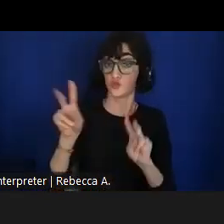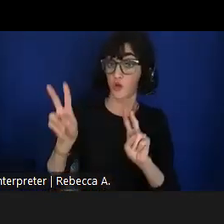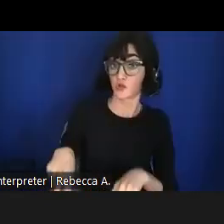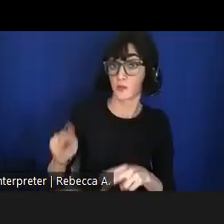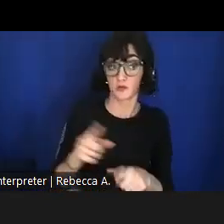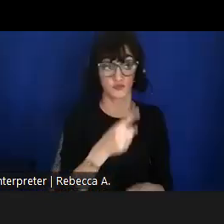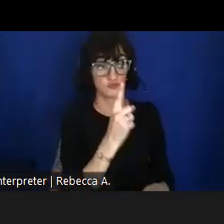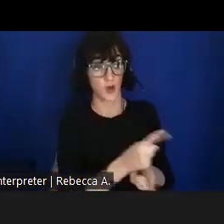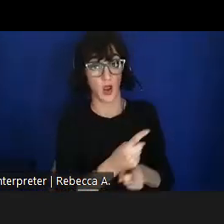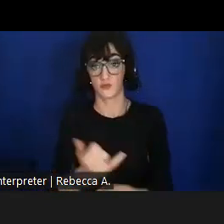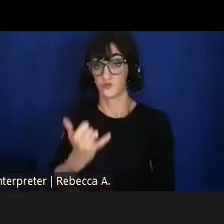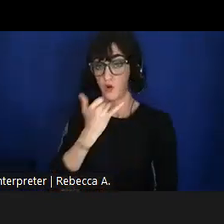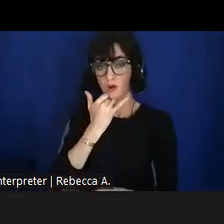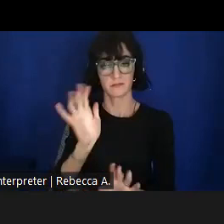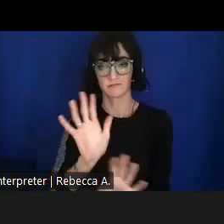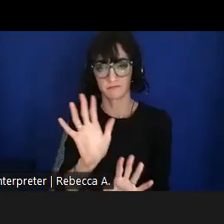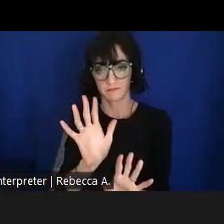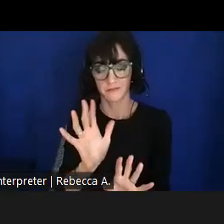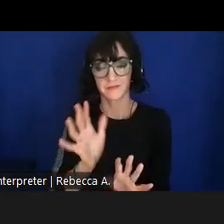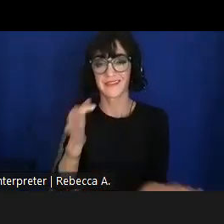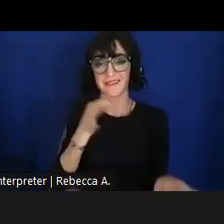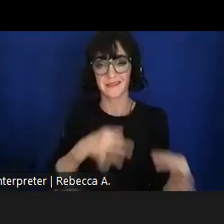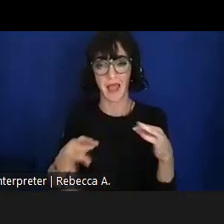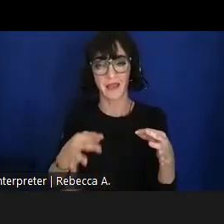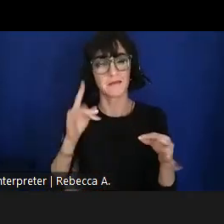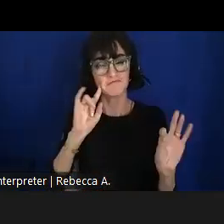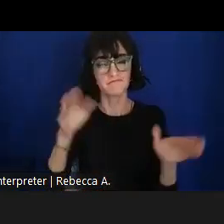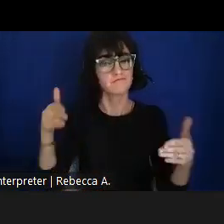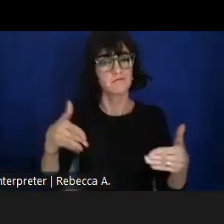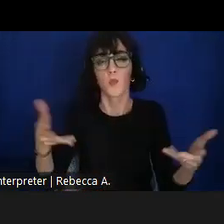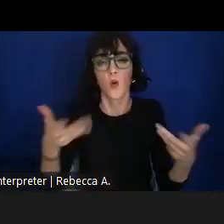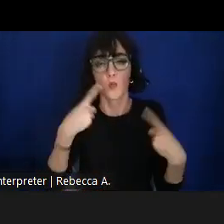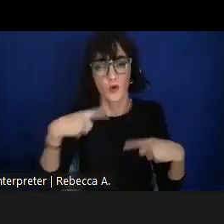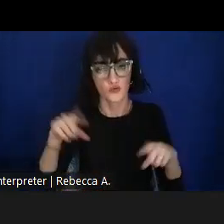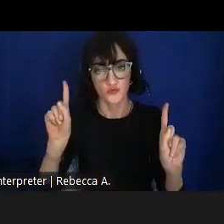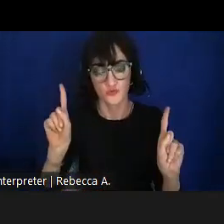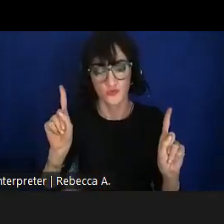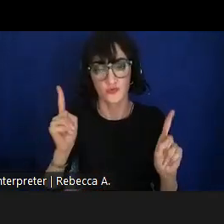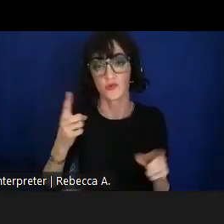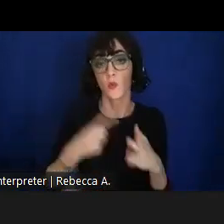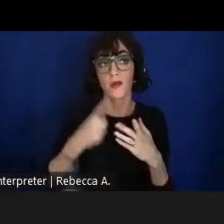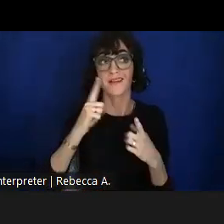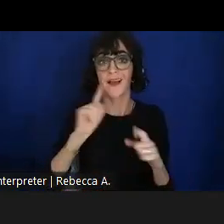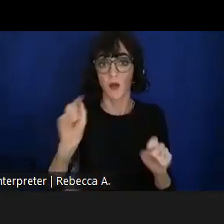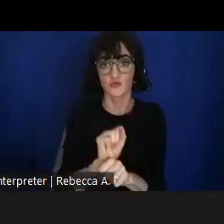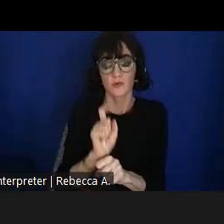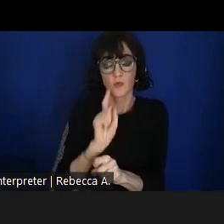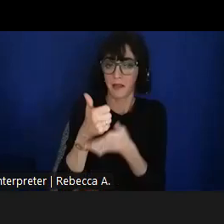instead focusing on what works, what is actually going to help a person be as safe as possible,